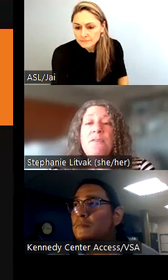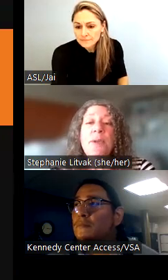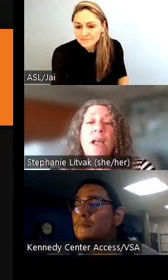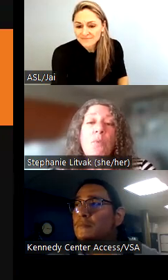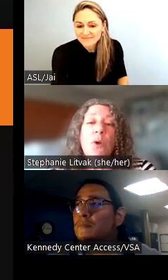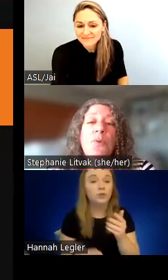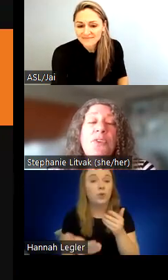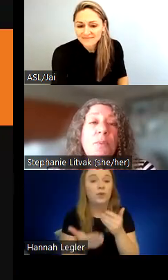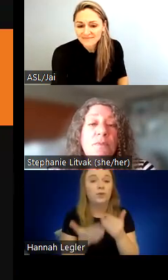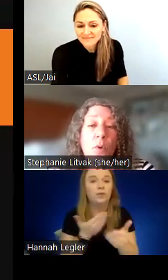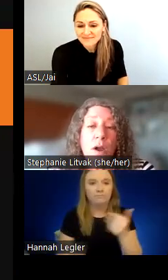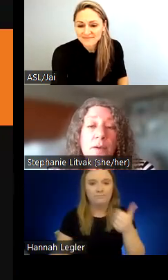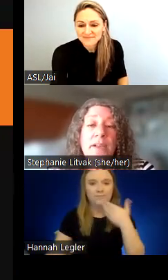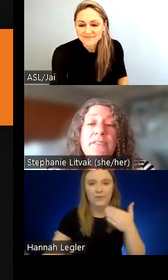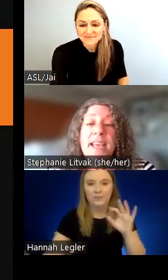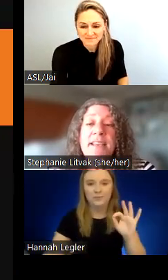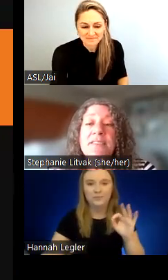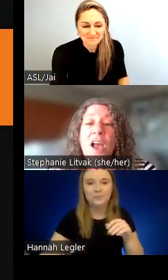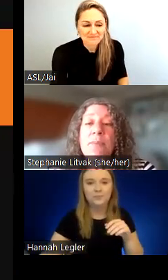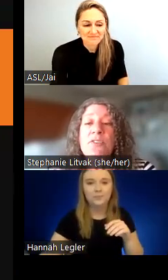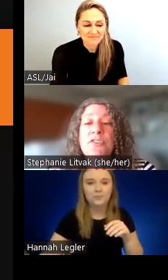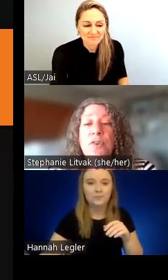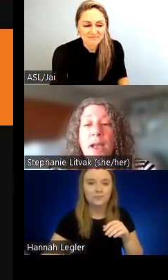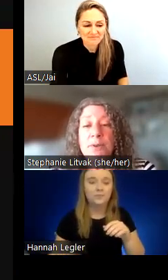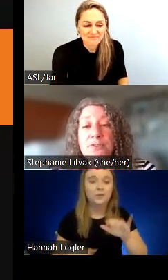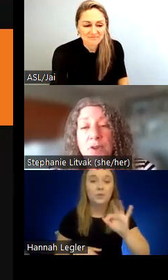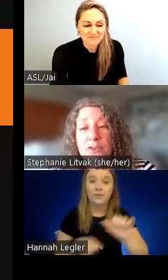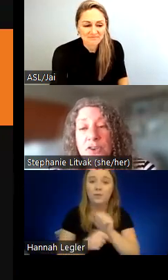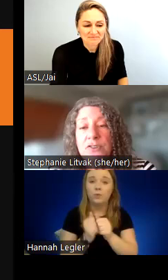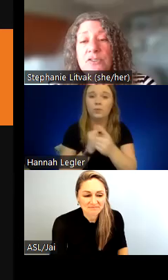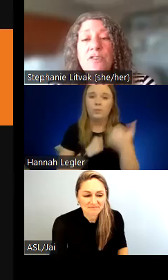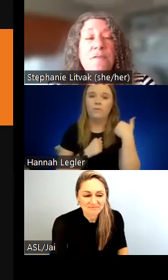Even if we have worked with you before, take the time to describe your structures, your